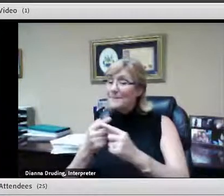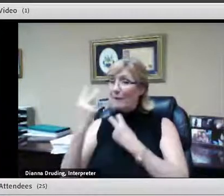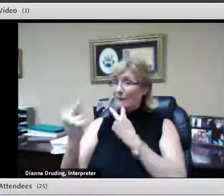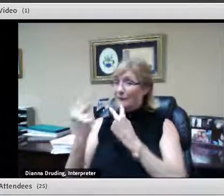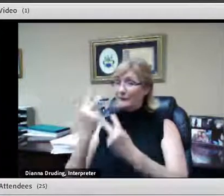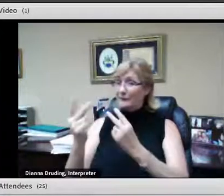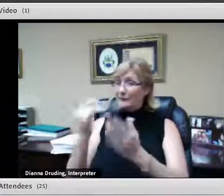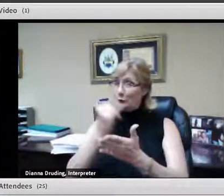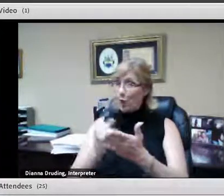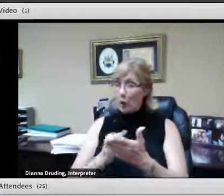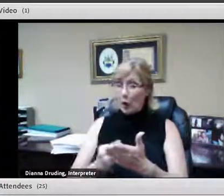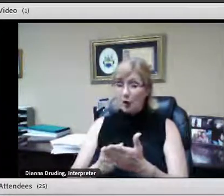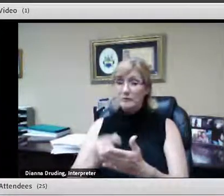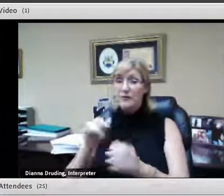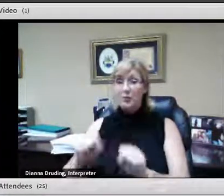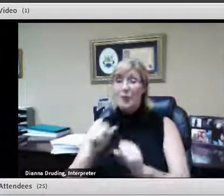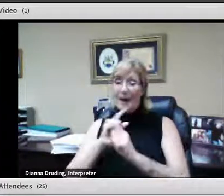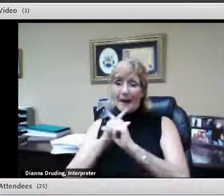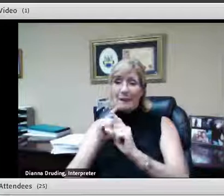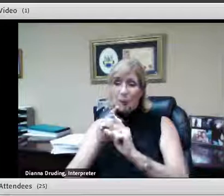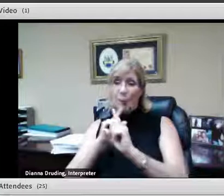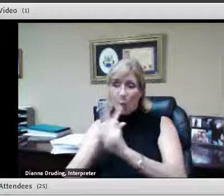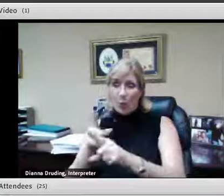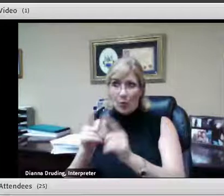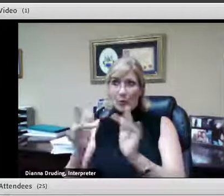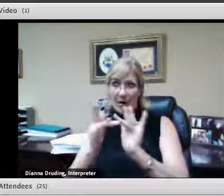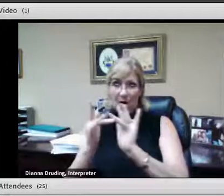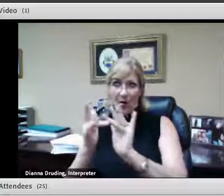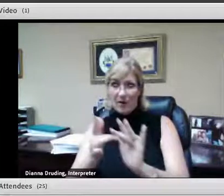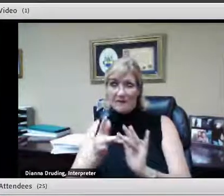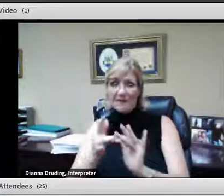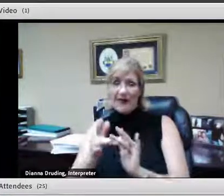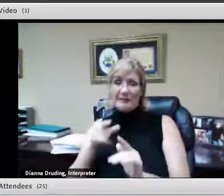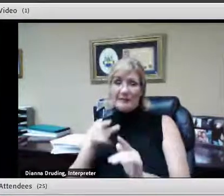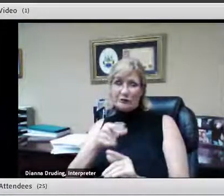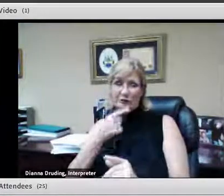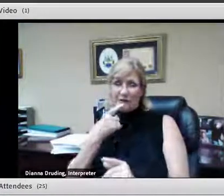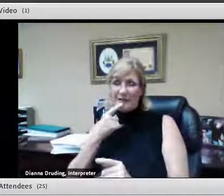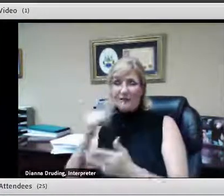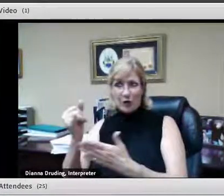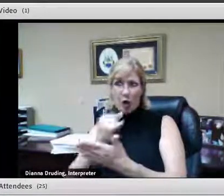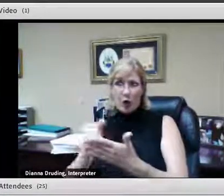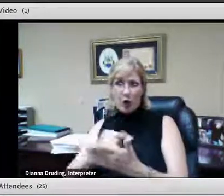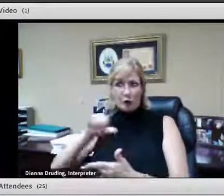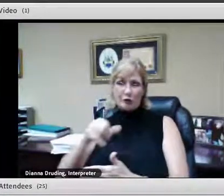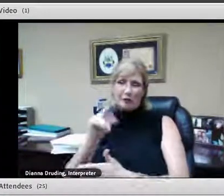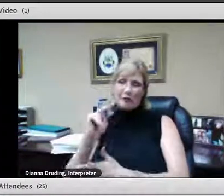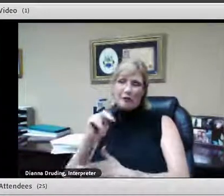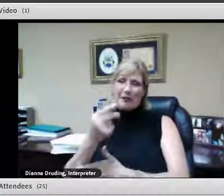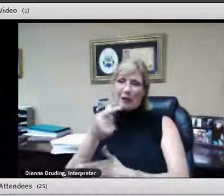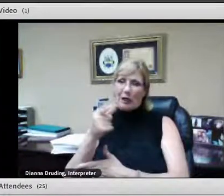Our art teacher at Full STEAM Ahead, she has something called Art Jingo that she uses. But basically it's just a way to help kids